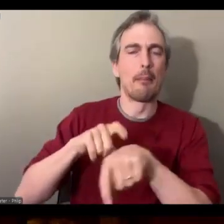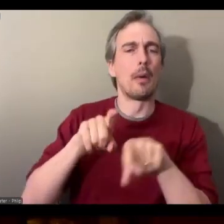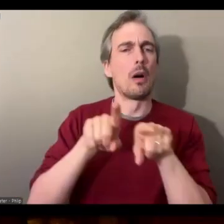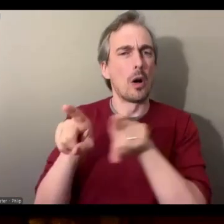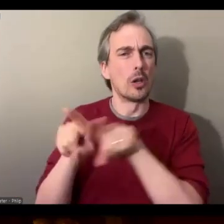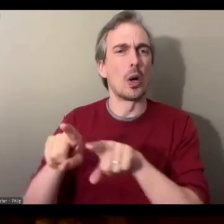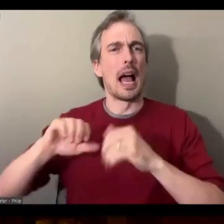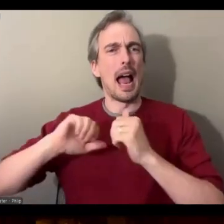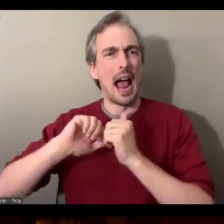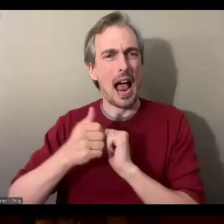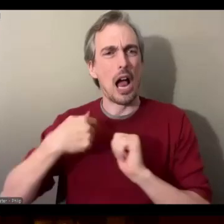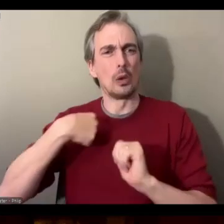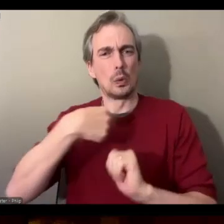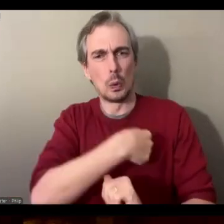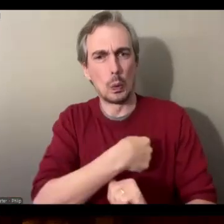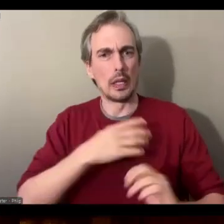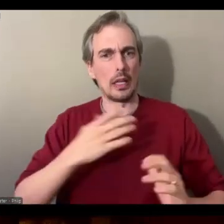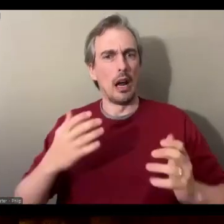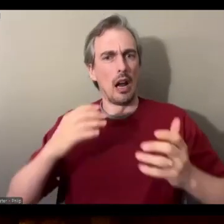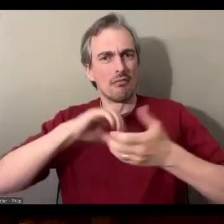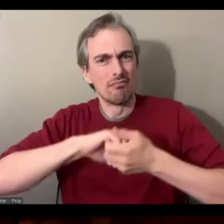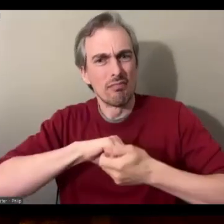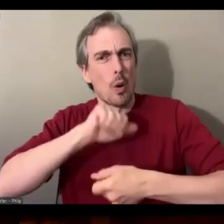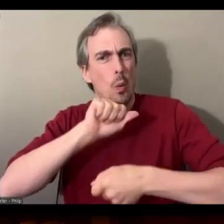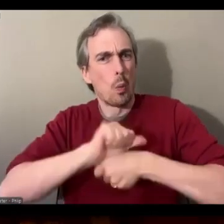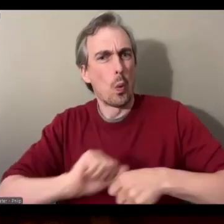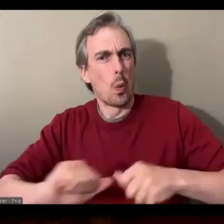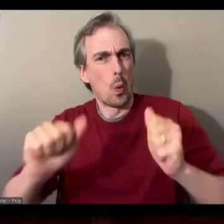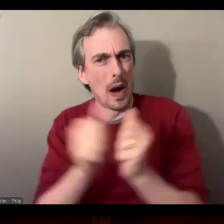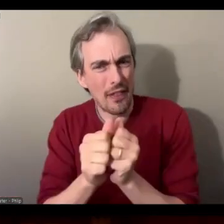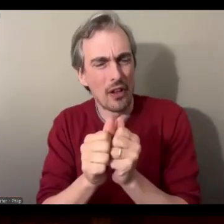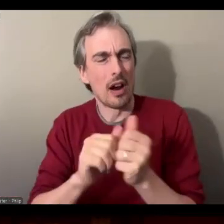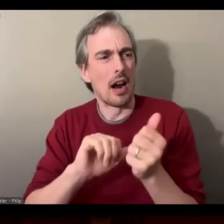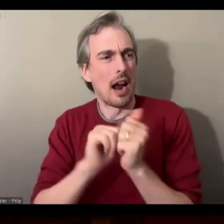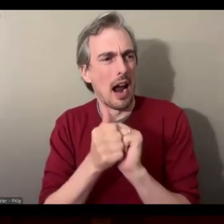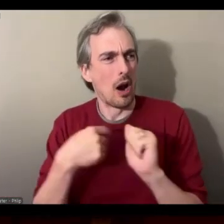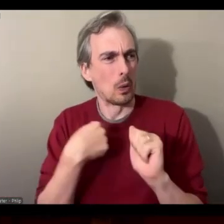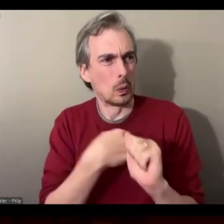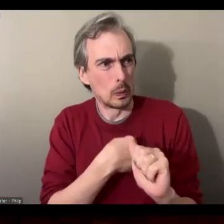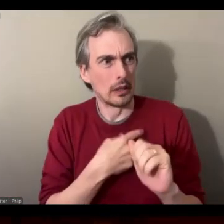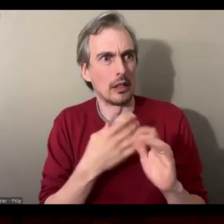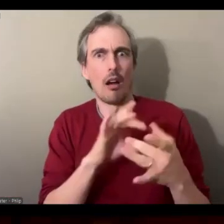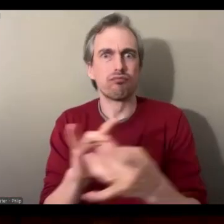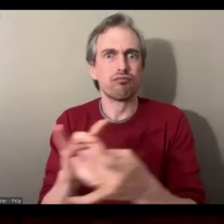building things internally and with our partners, that would enable us to continuously improve.